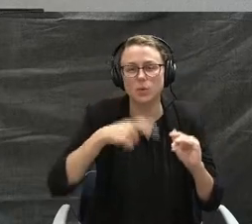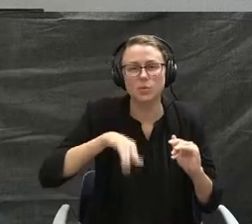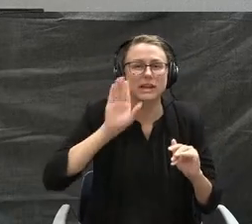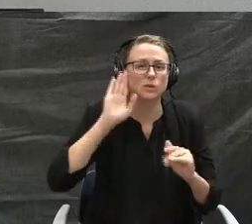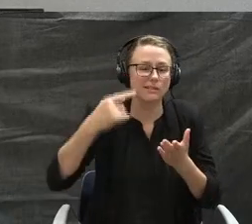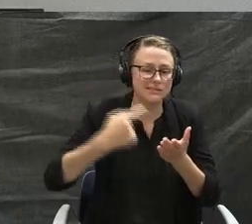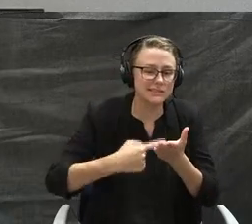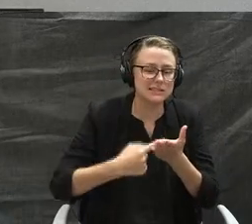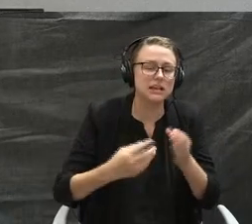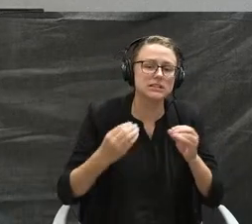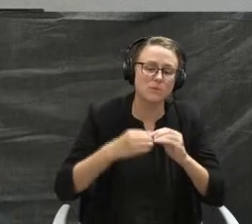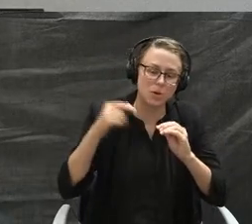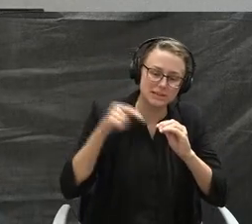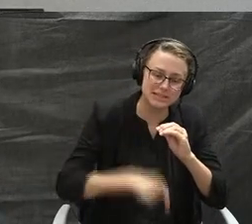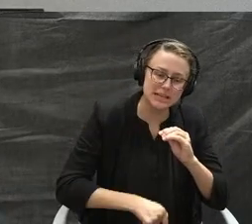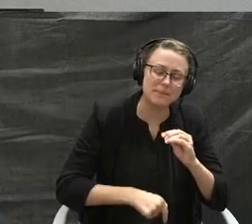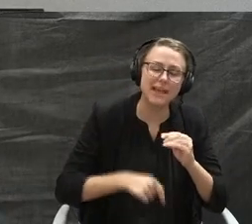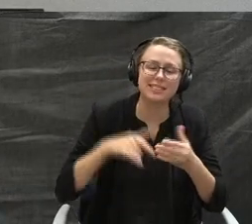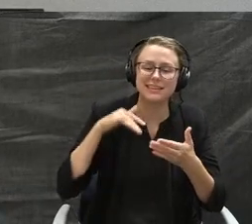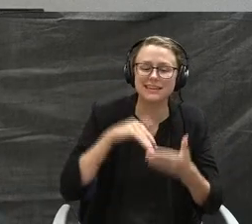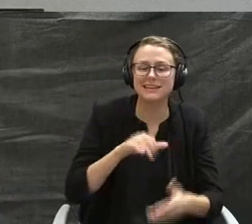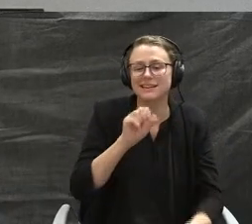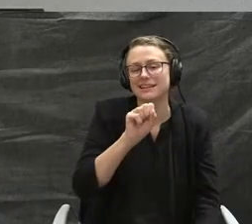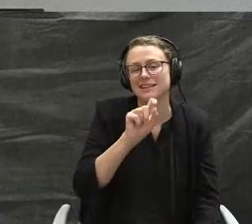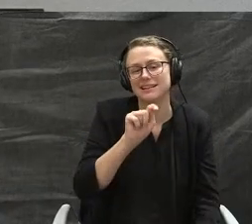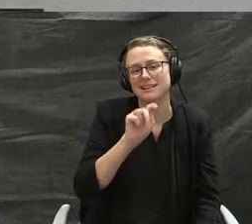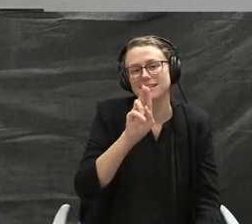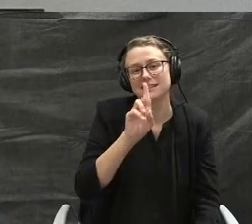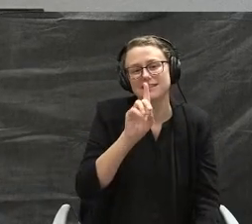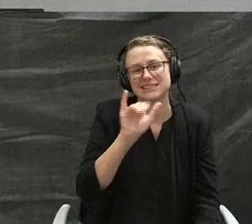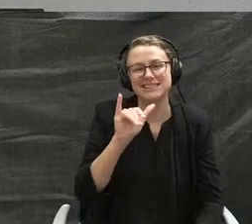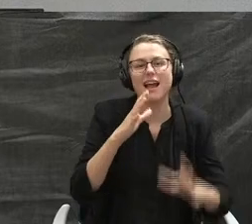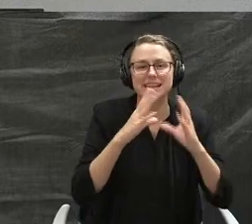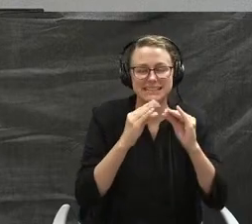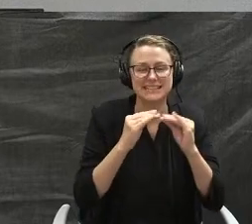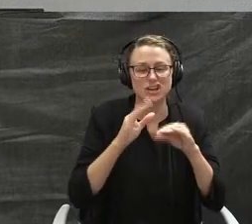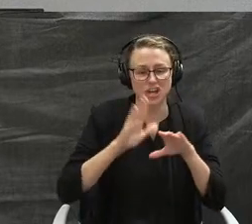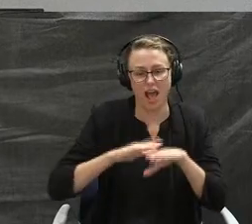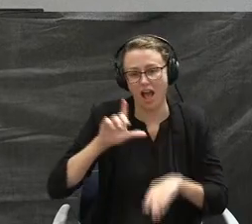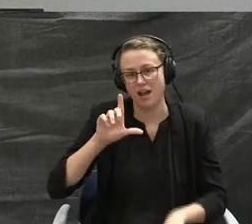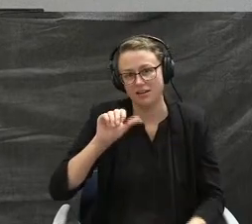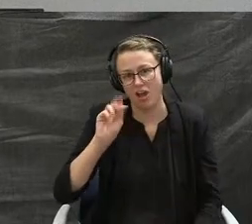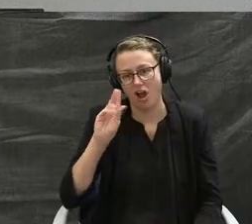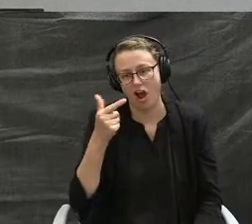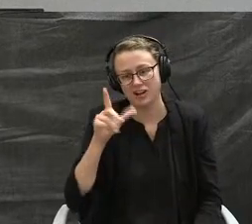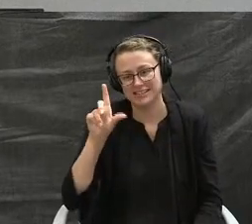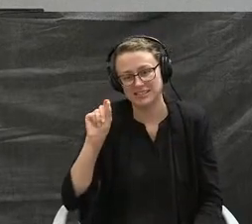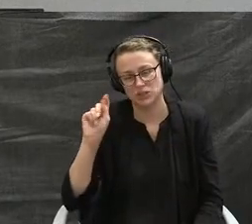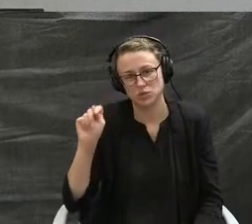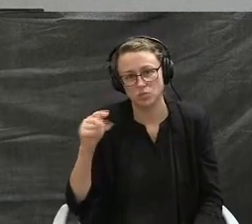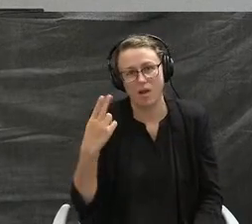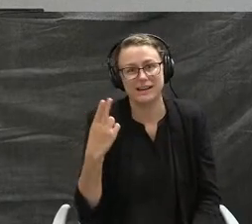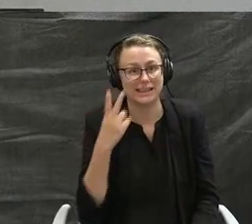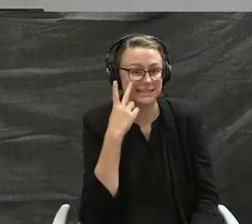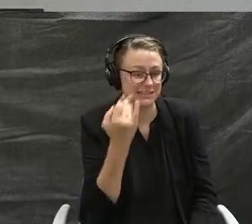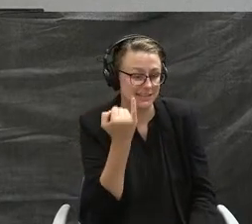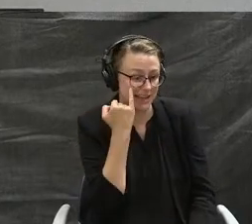of that work, because obviously the first step needs to be to get the plan and then start talking about alternatives which